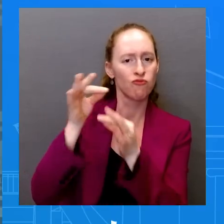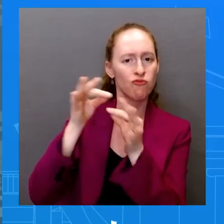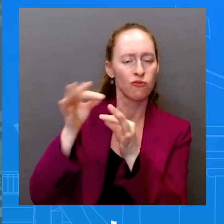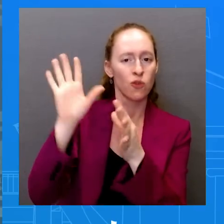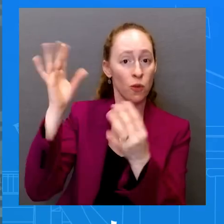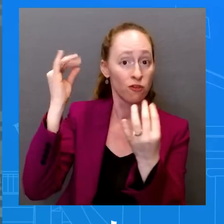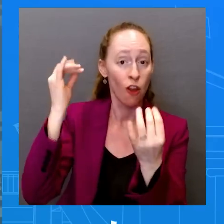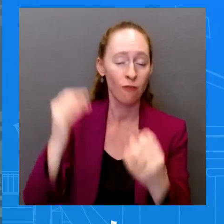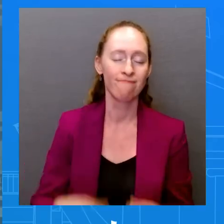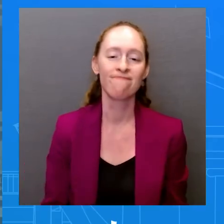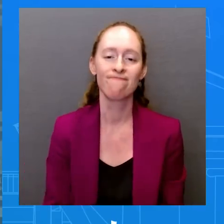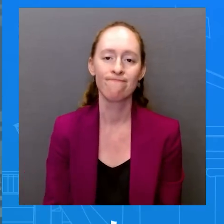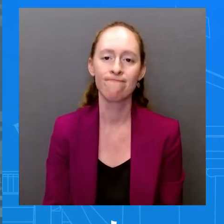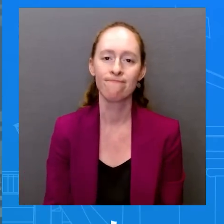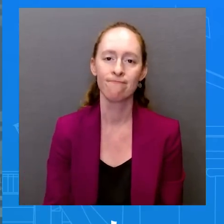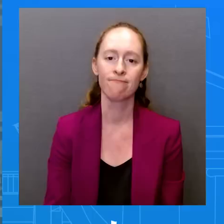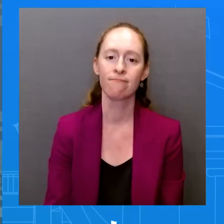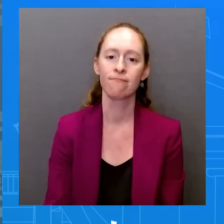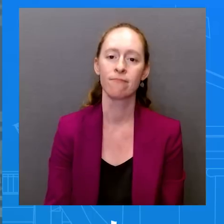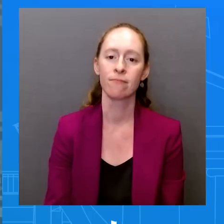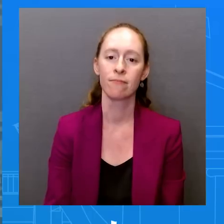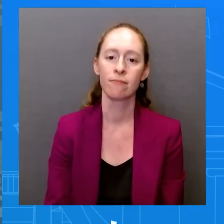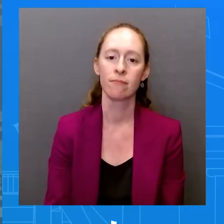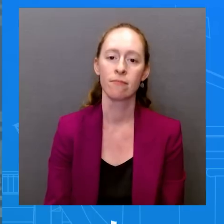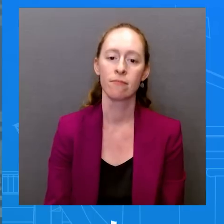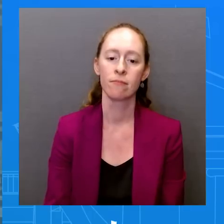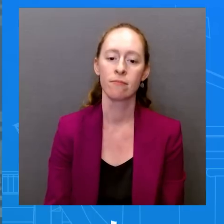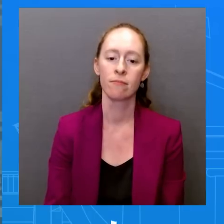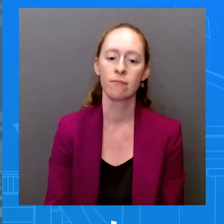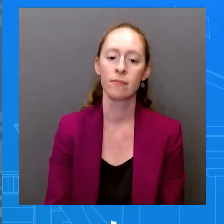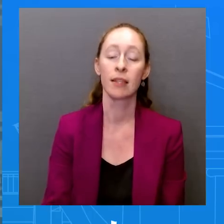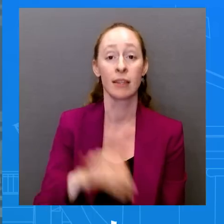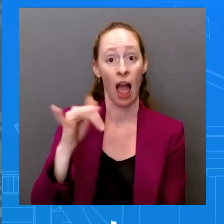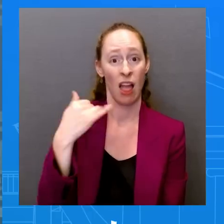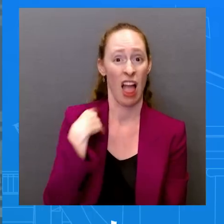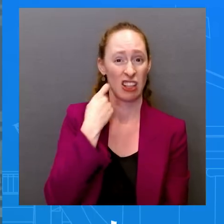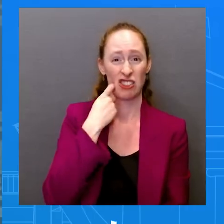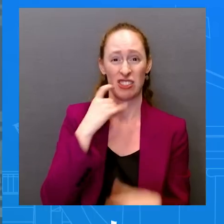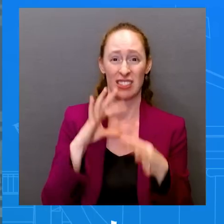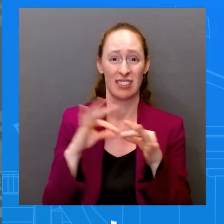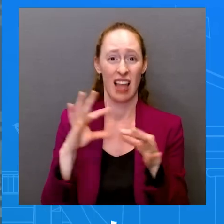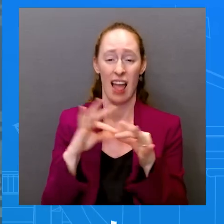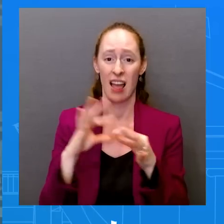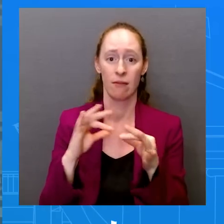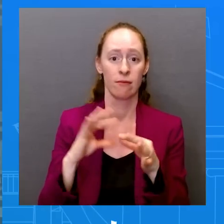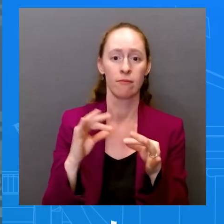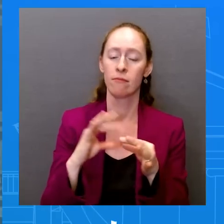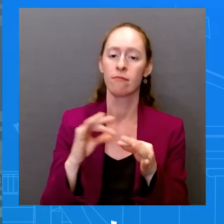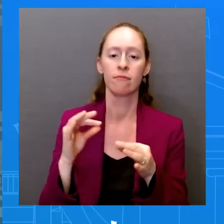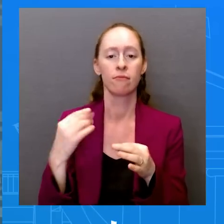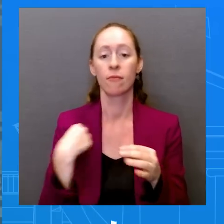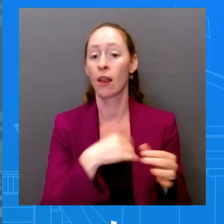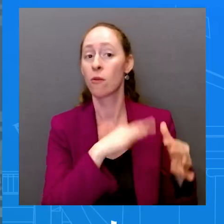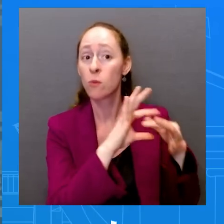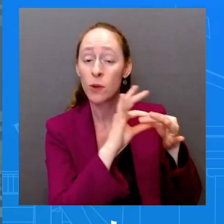Our relationship with the people of the United Kingdom -- and this is something that the President has said himself --